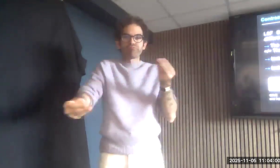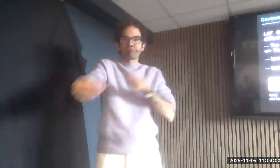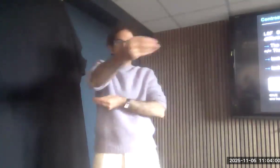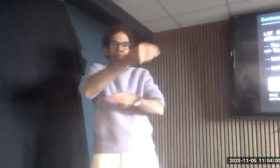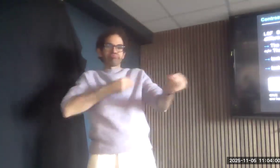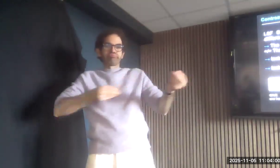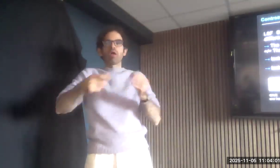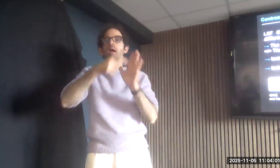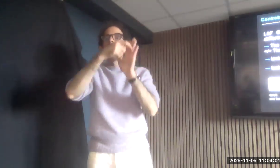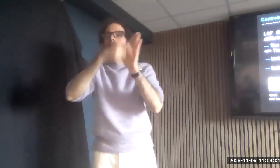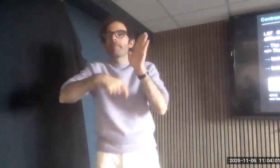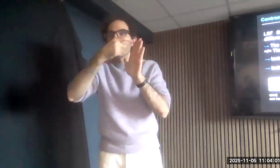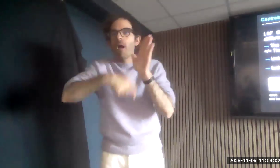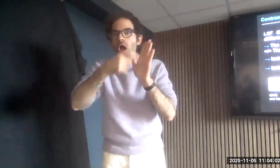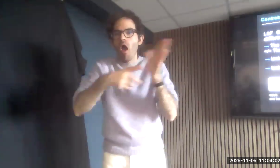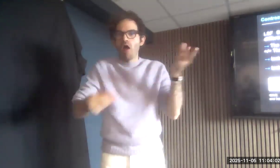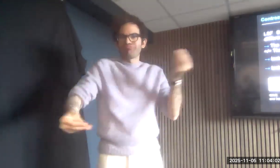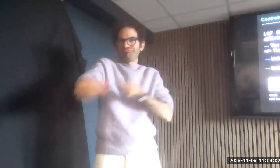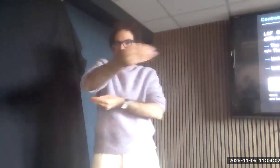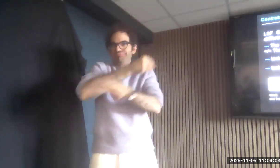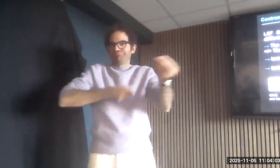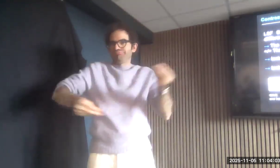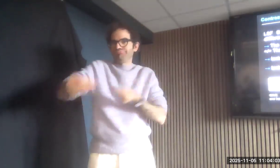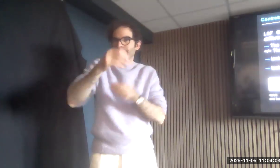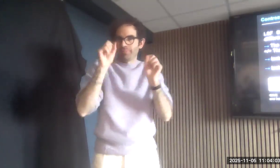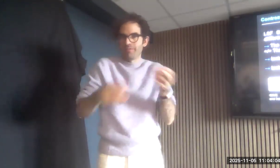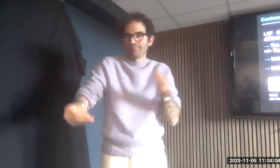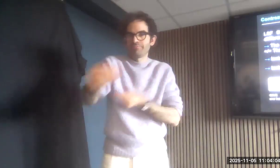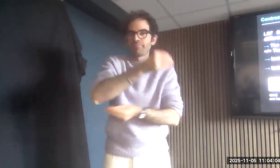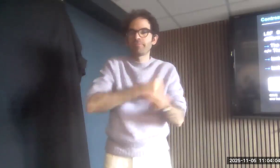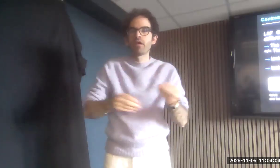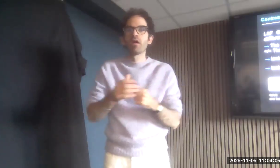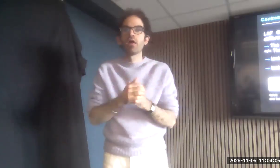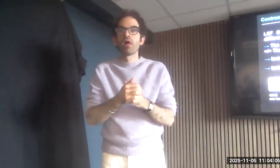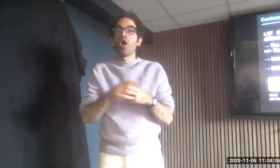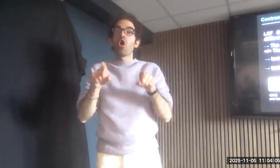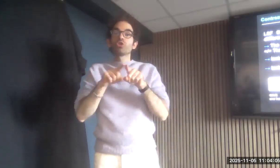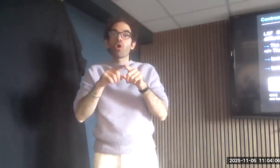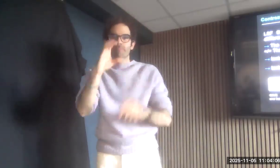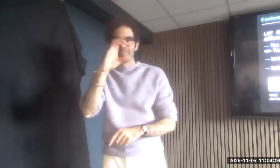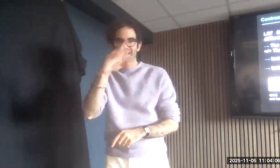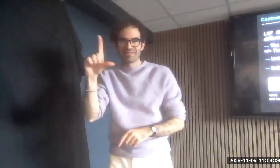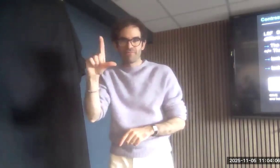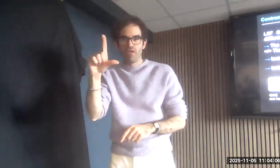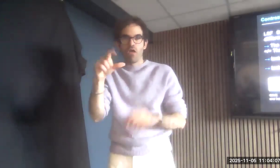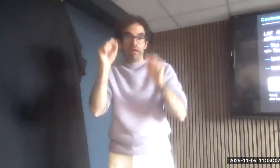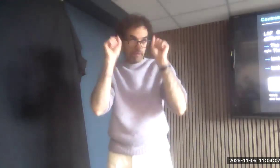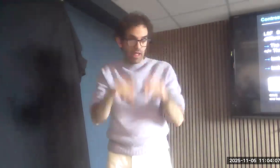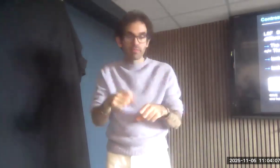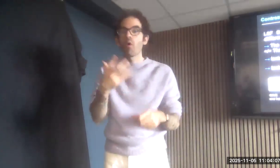We can pass books around, for example, using both hands.